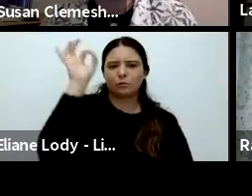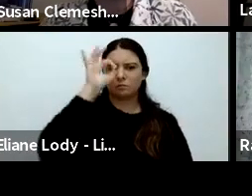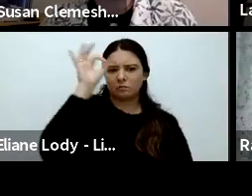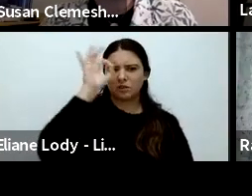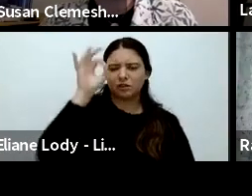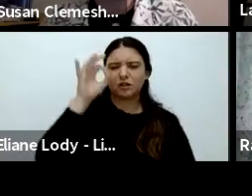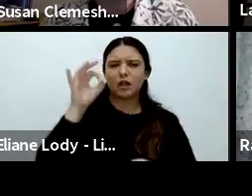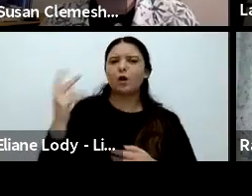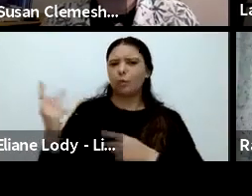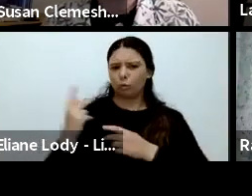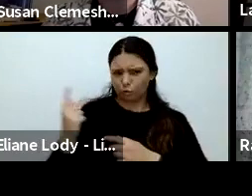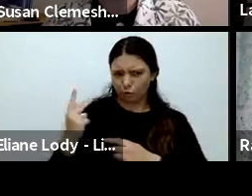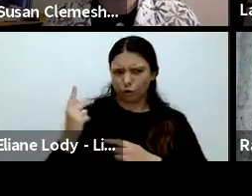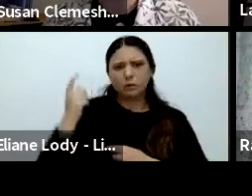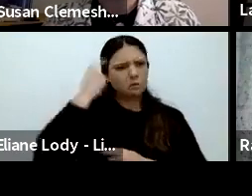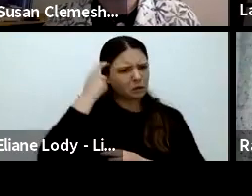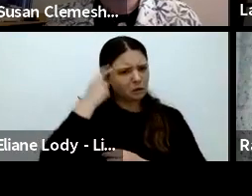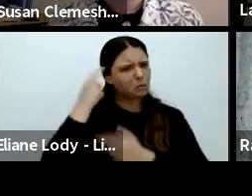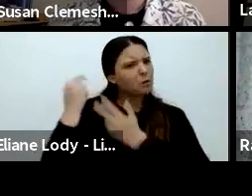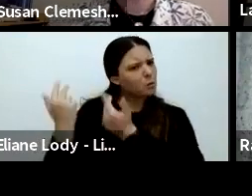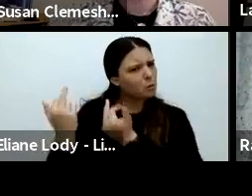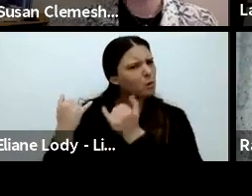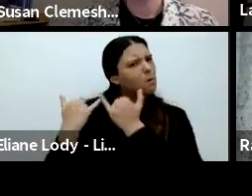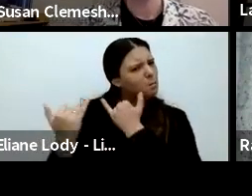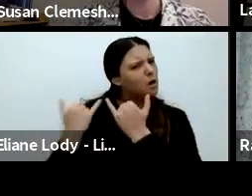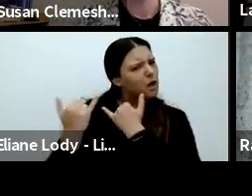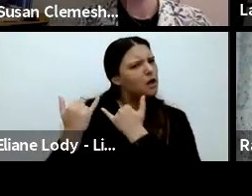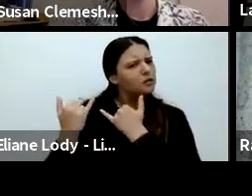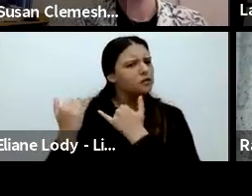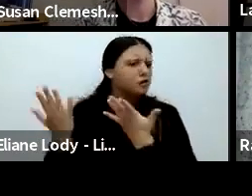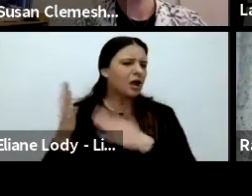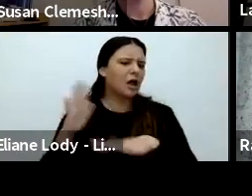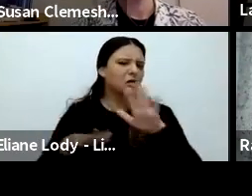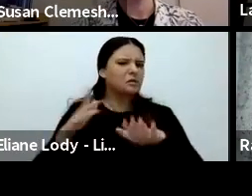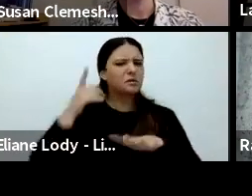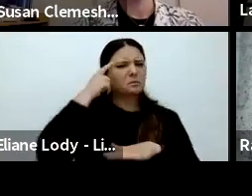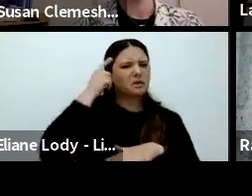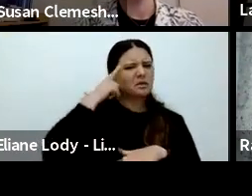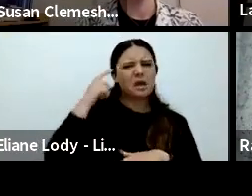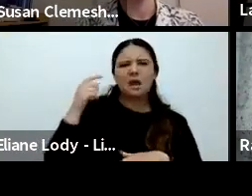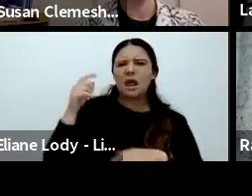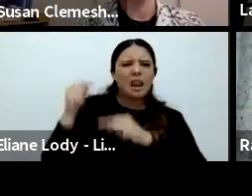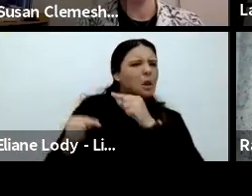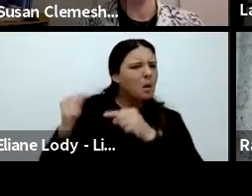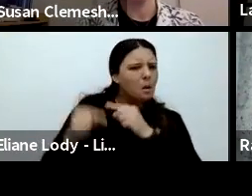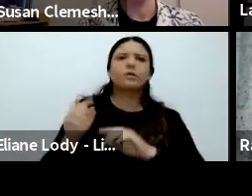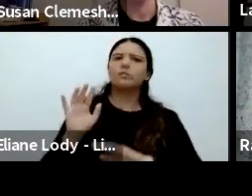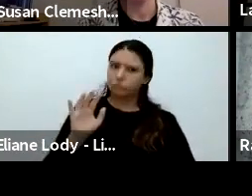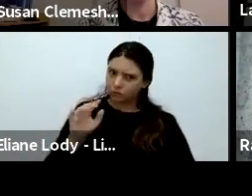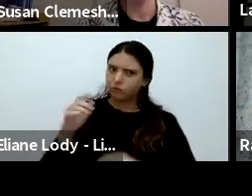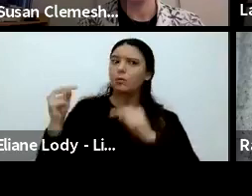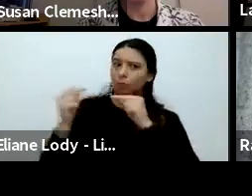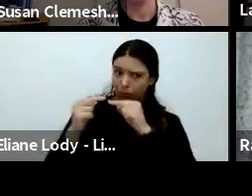common than, then our law common than, then our lore has. produced produced for produced for gosh it was much more produced for gosh it was much more biological, then, is